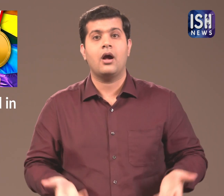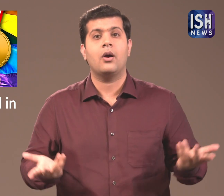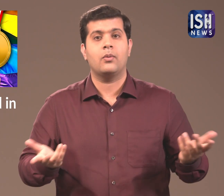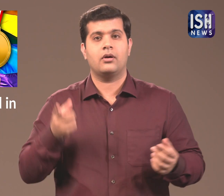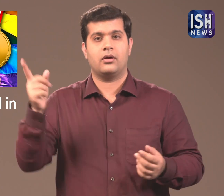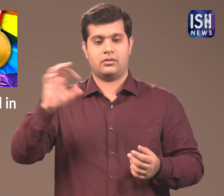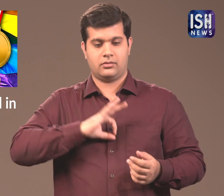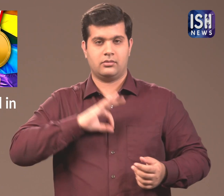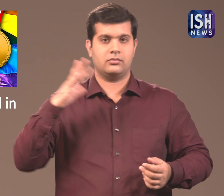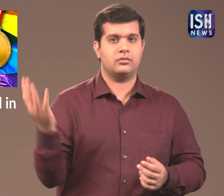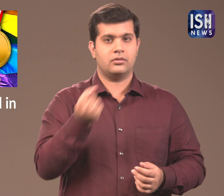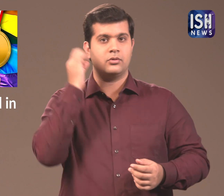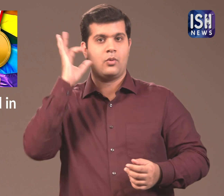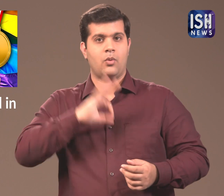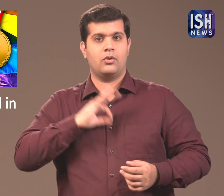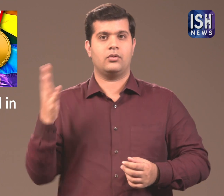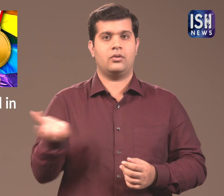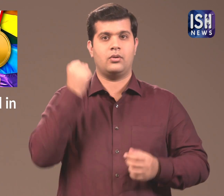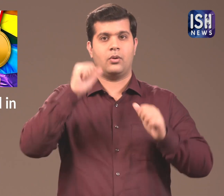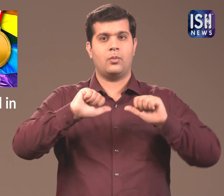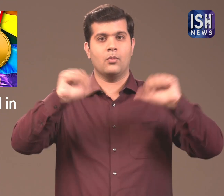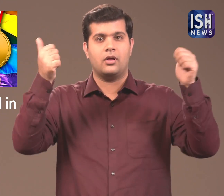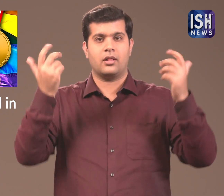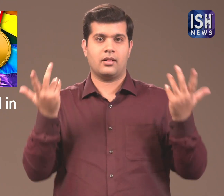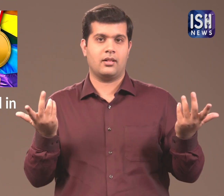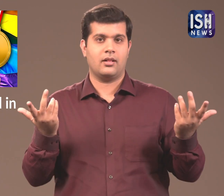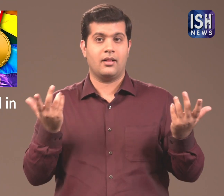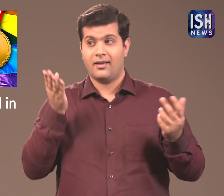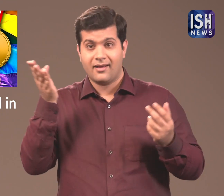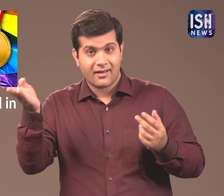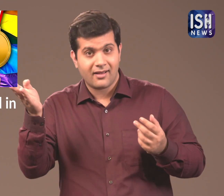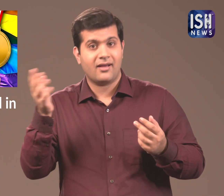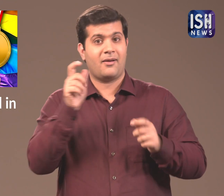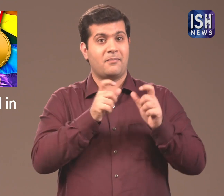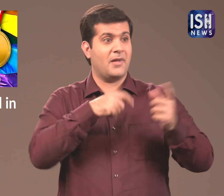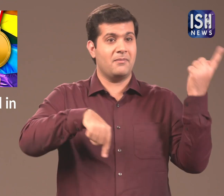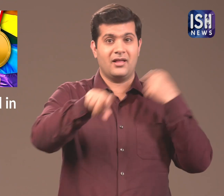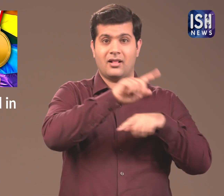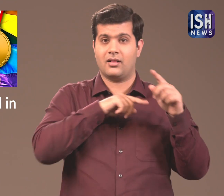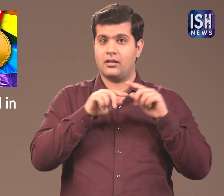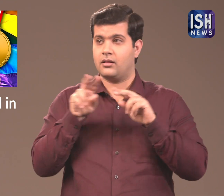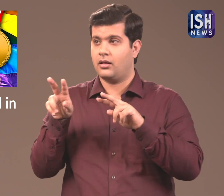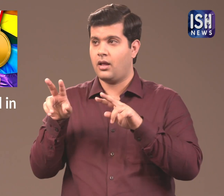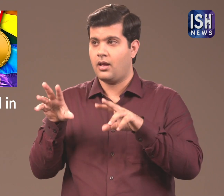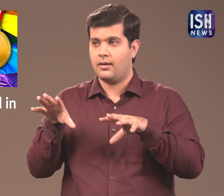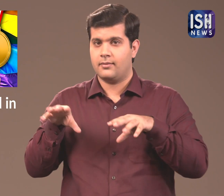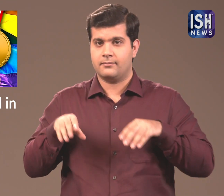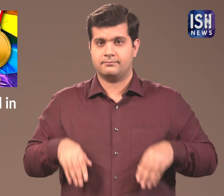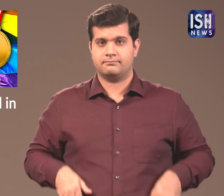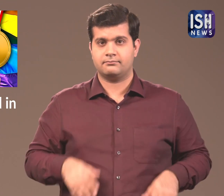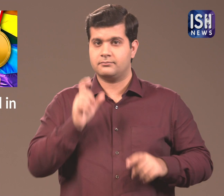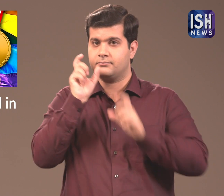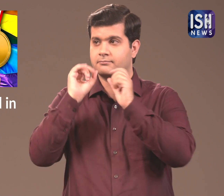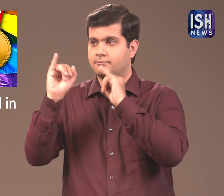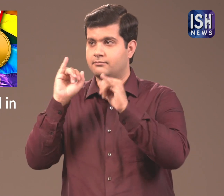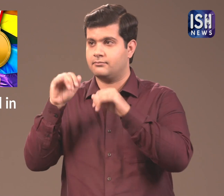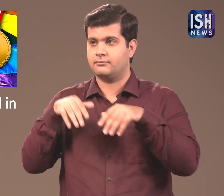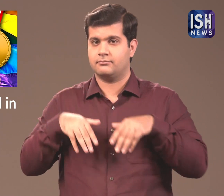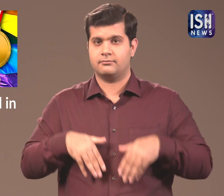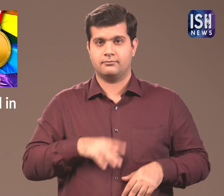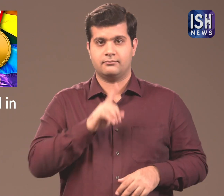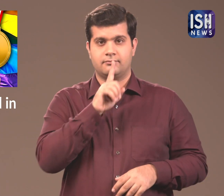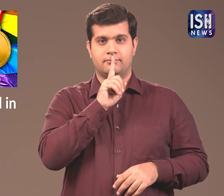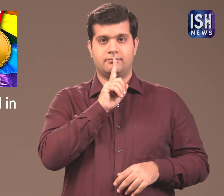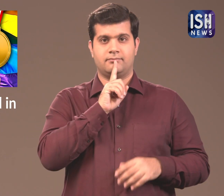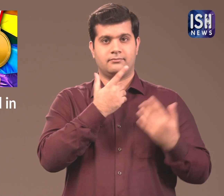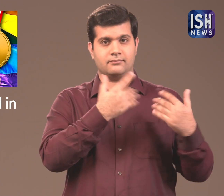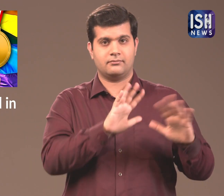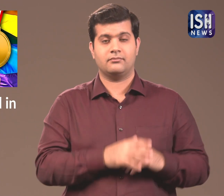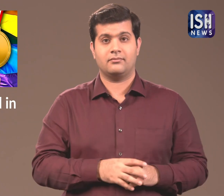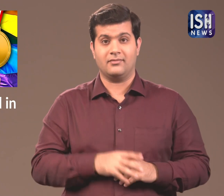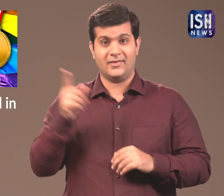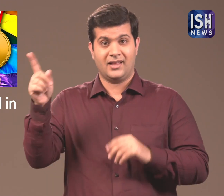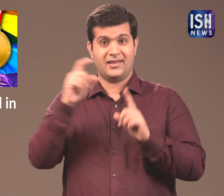She said that the medal will silence those who spoke badly about her.